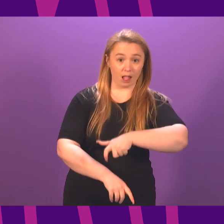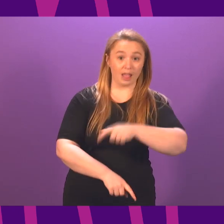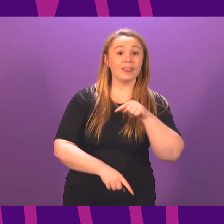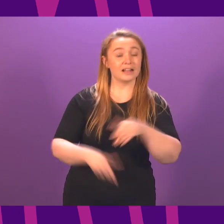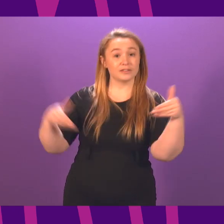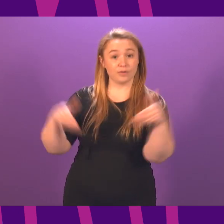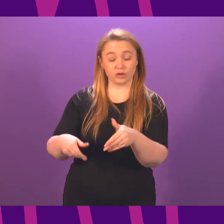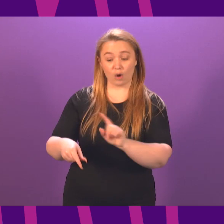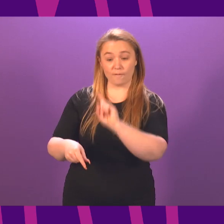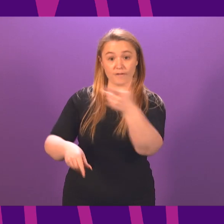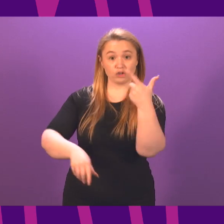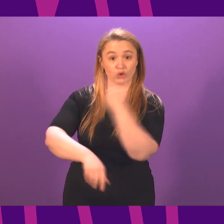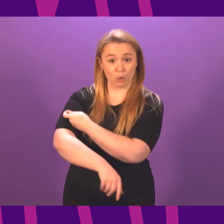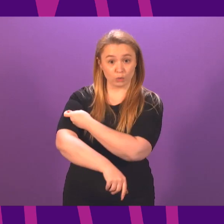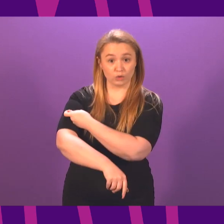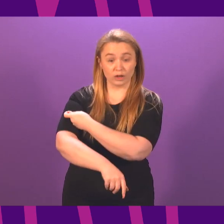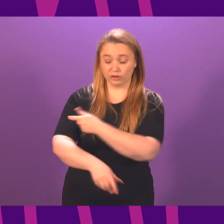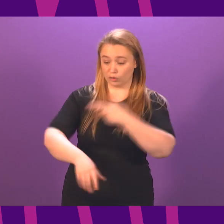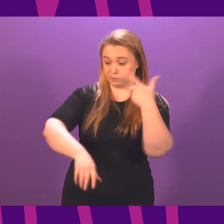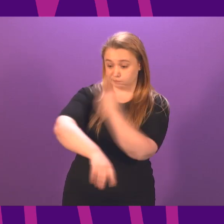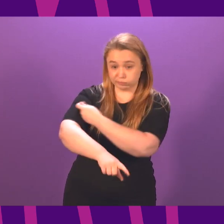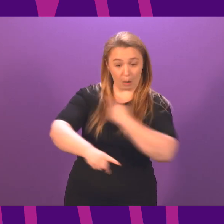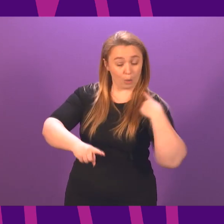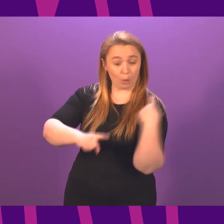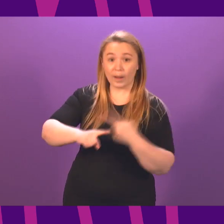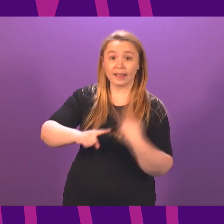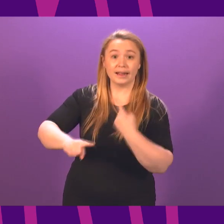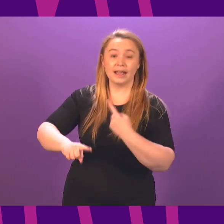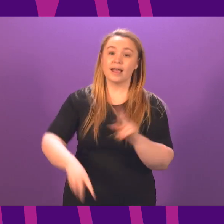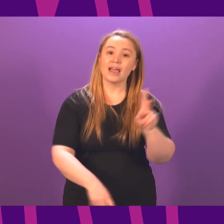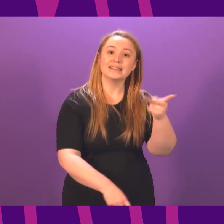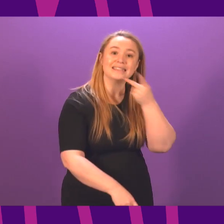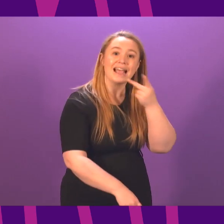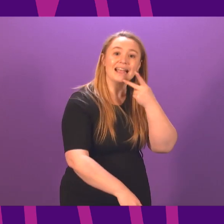dose of the vaccine to as many people and as quickly as possible. The second doses will follow